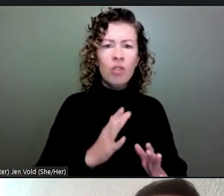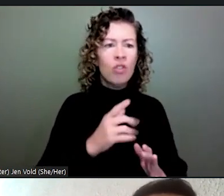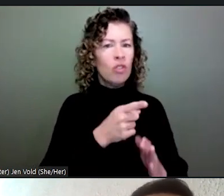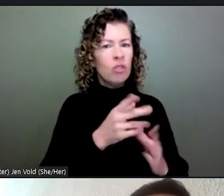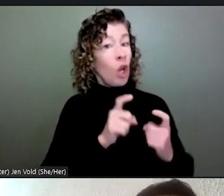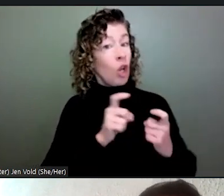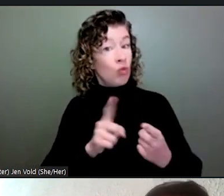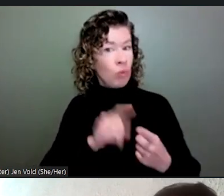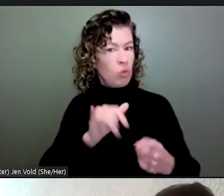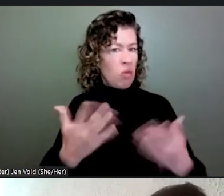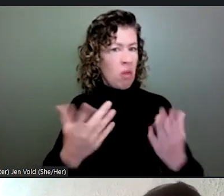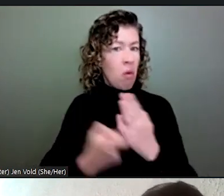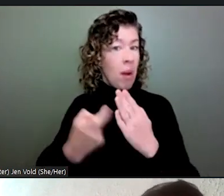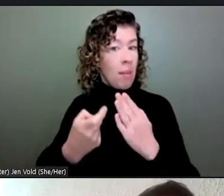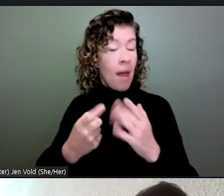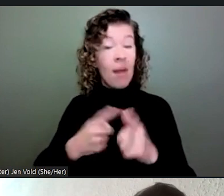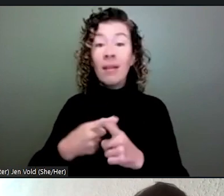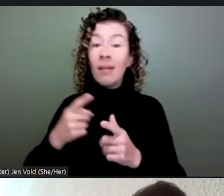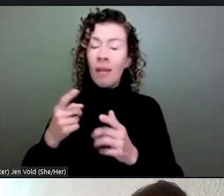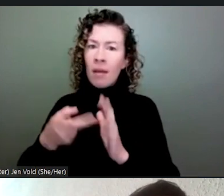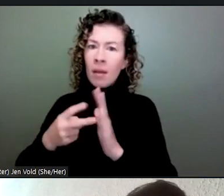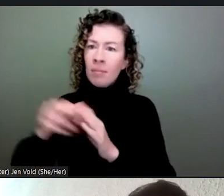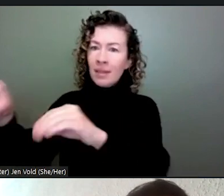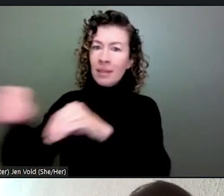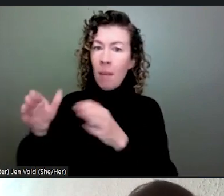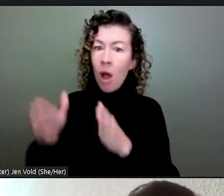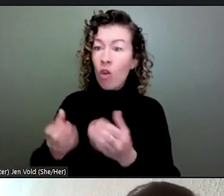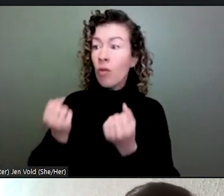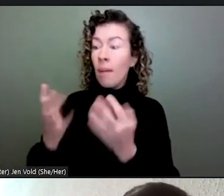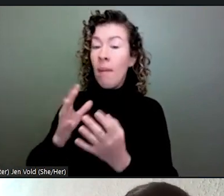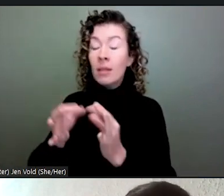naturally. Then migrants, multilingualism and other languages kind of contribute to the insecurity.